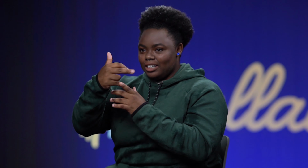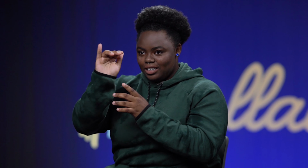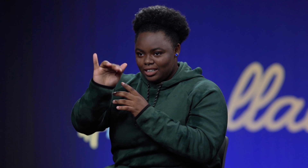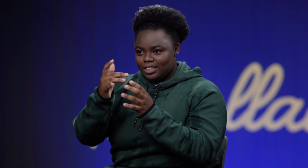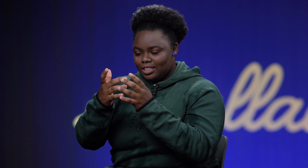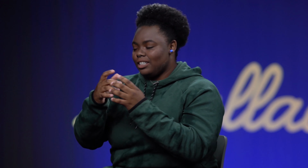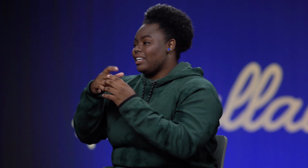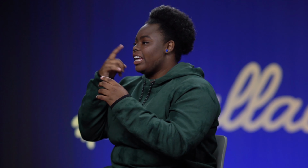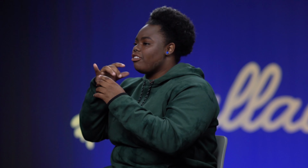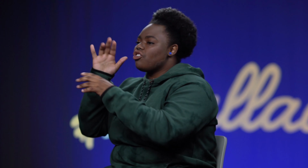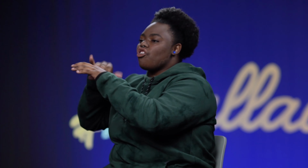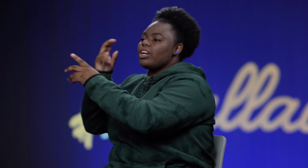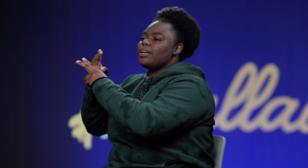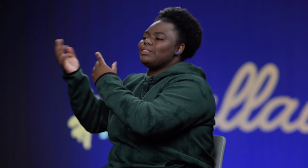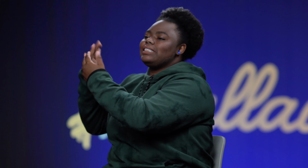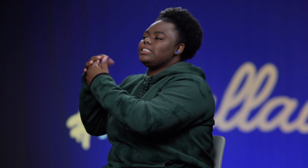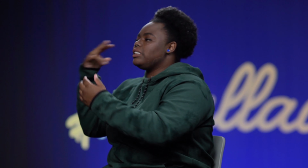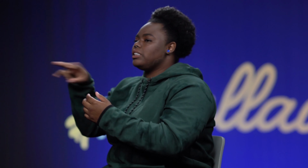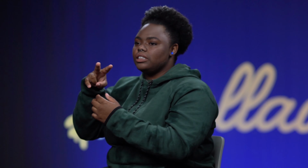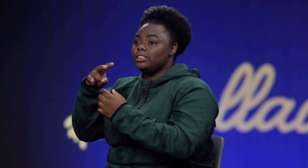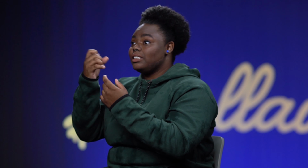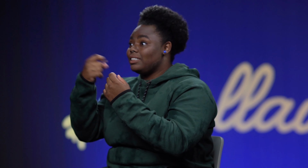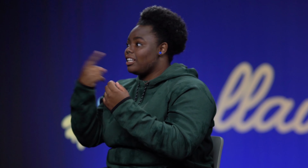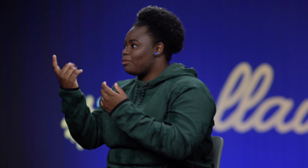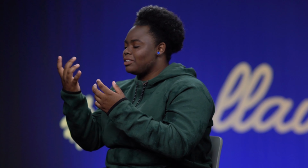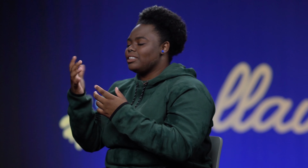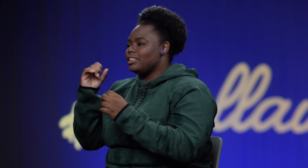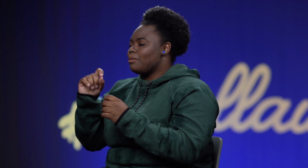I have to walk over and tap them on the shoulder. With a hearing teammate, I can just call their name and it's a little easier that way. They just look over and I can tell them what I want to say.